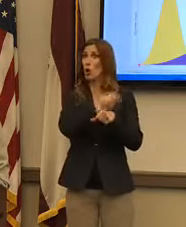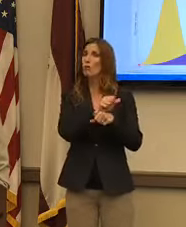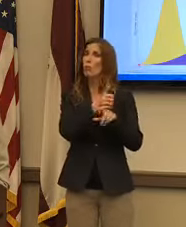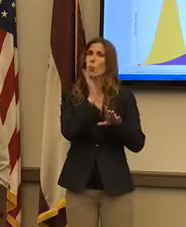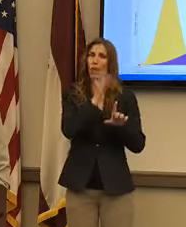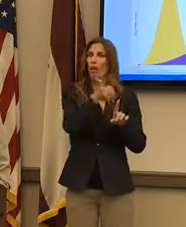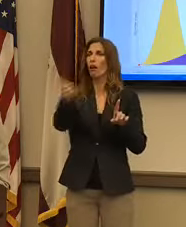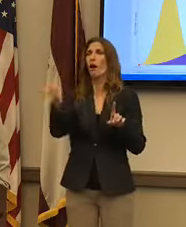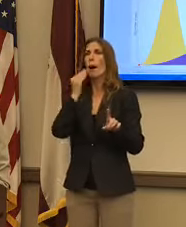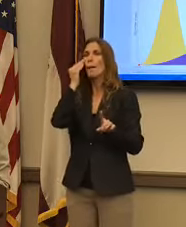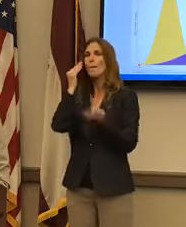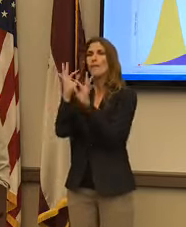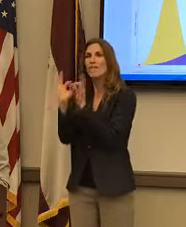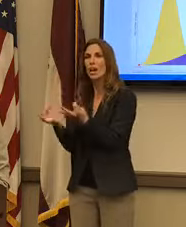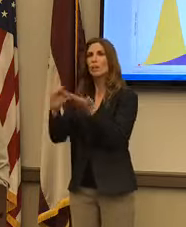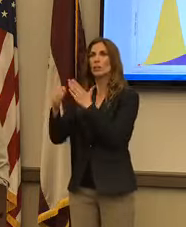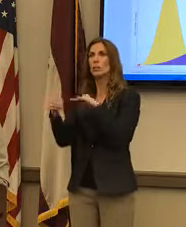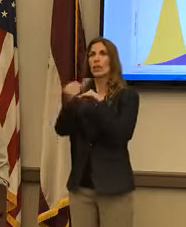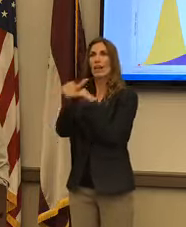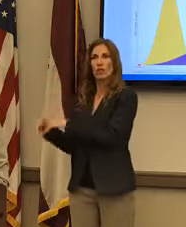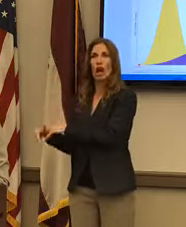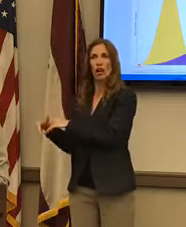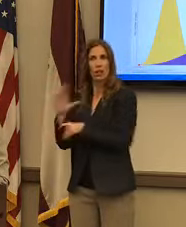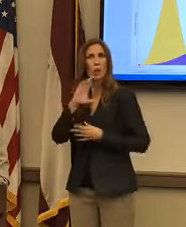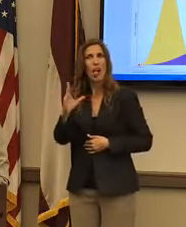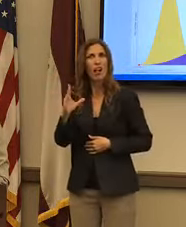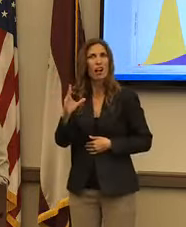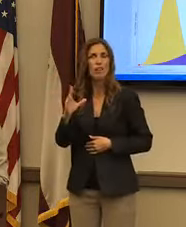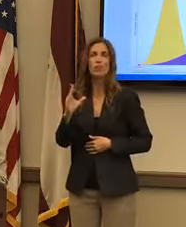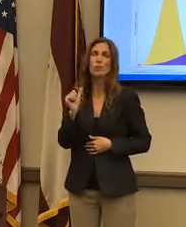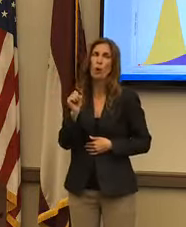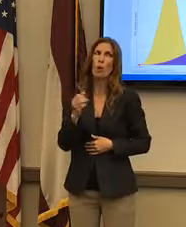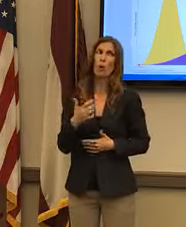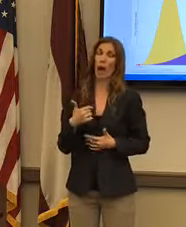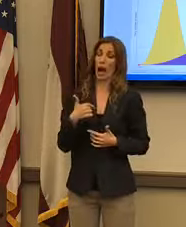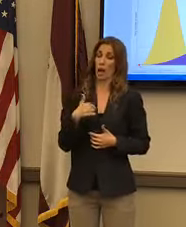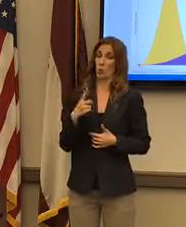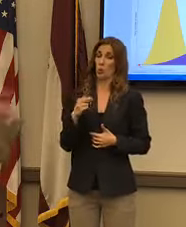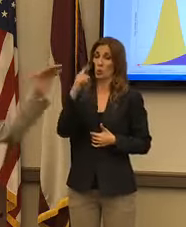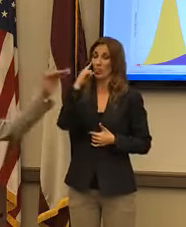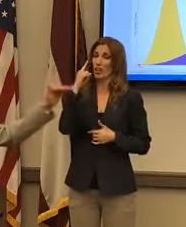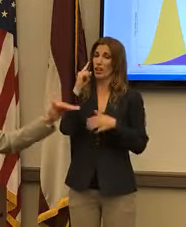families in our community every night so I do think it's important for everyone